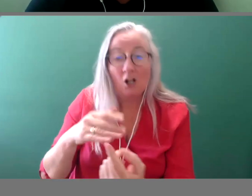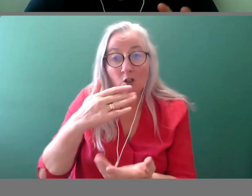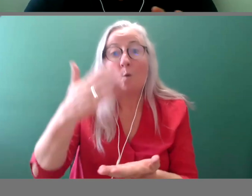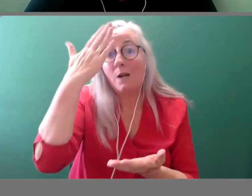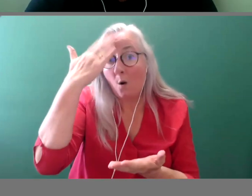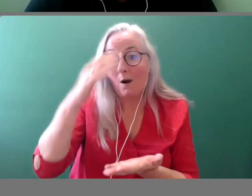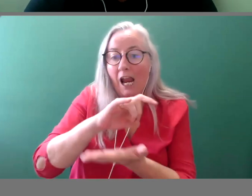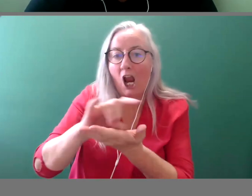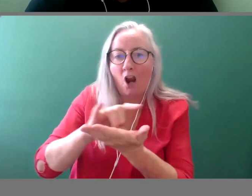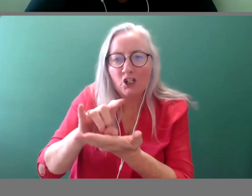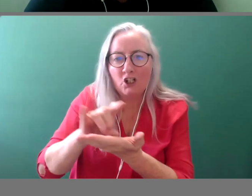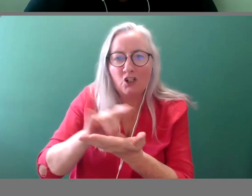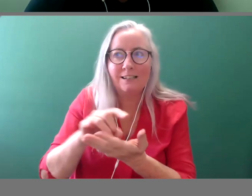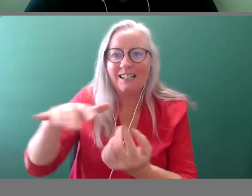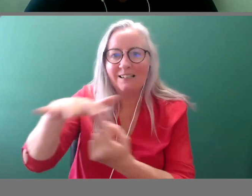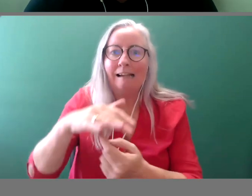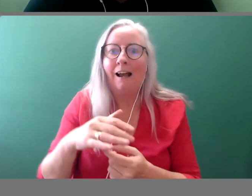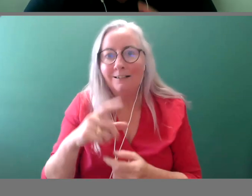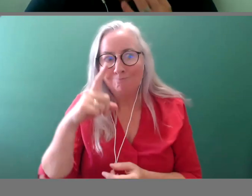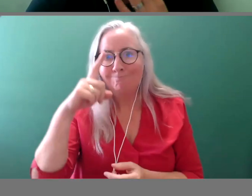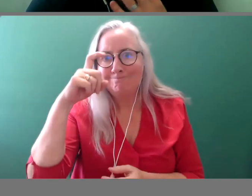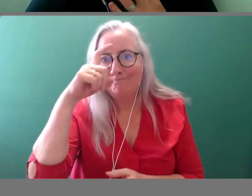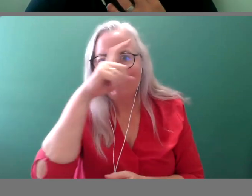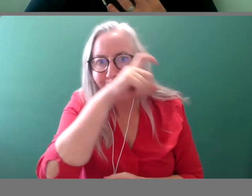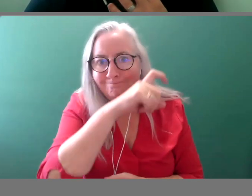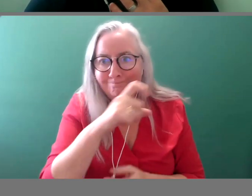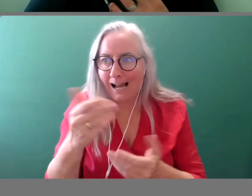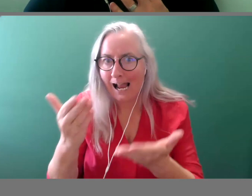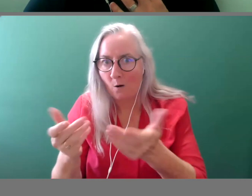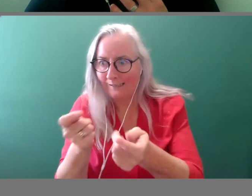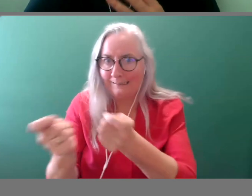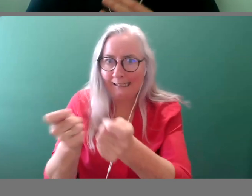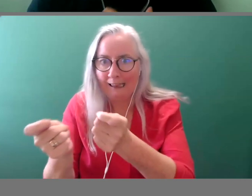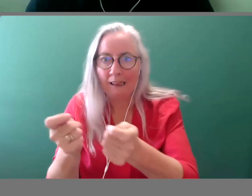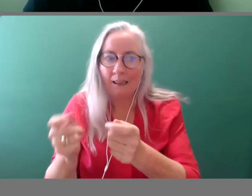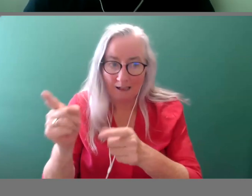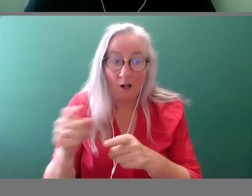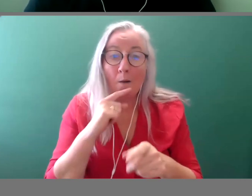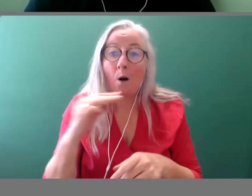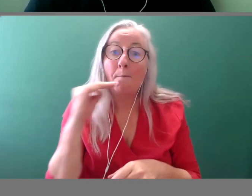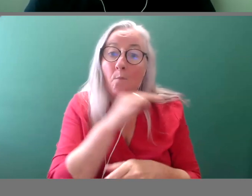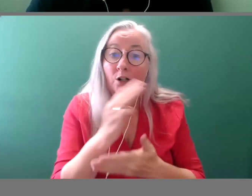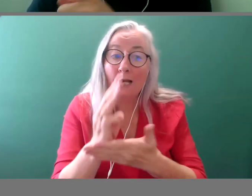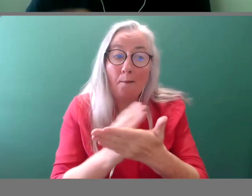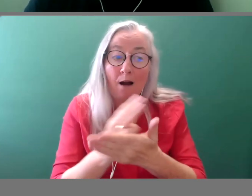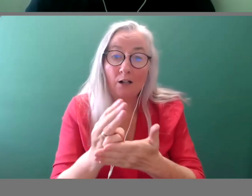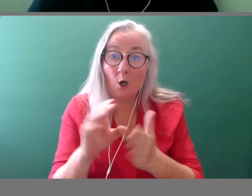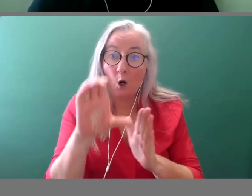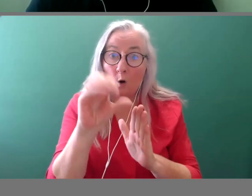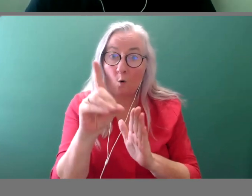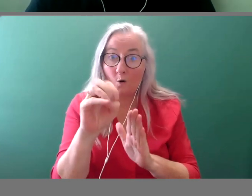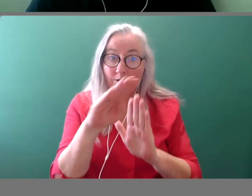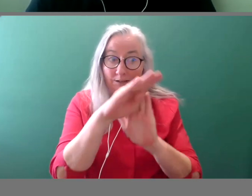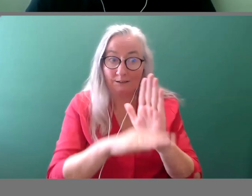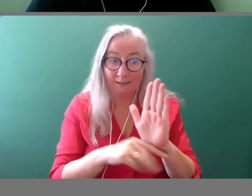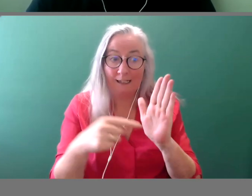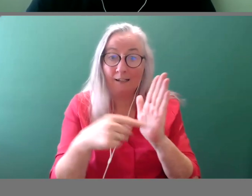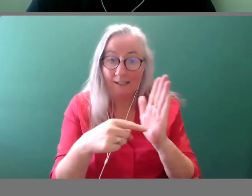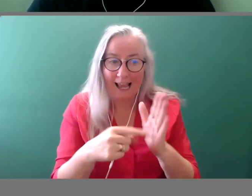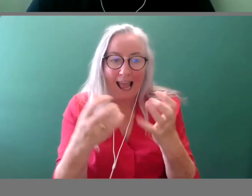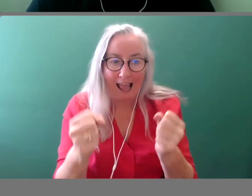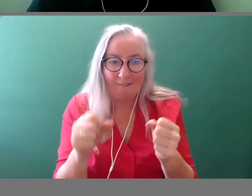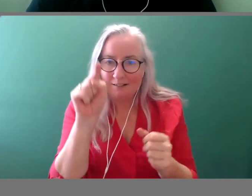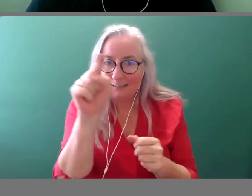obviously quite tricky to deal with. The core elements of the code contain these ten elements,